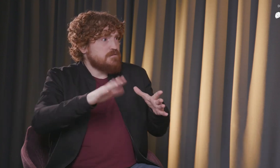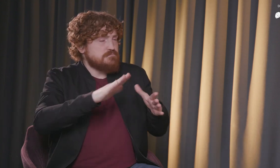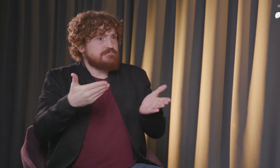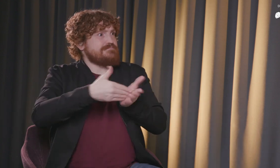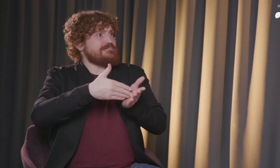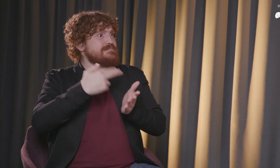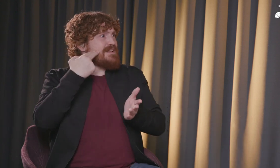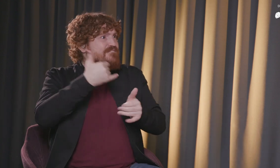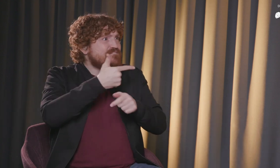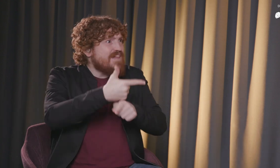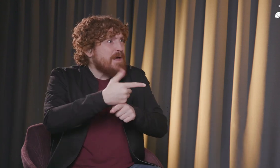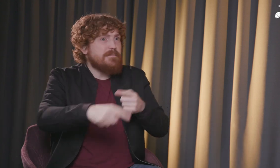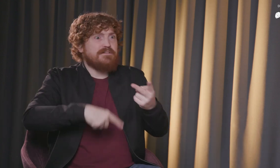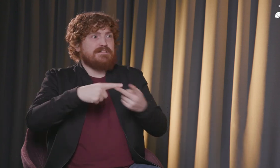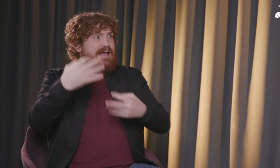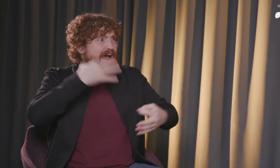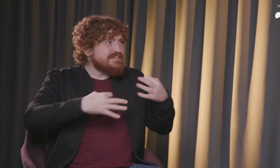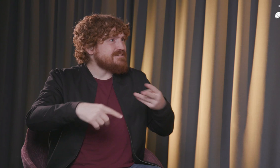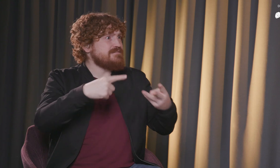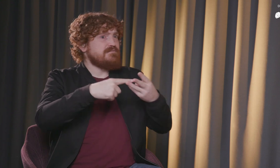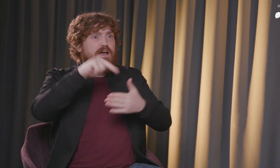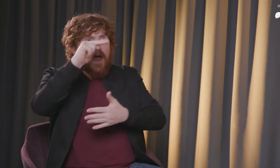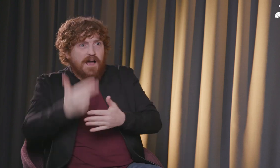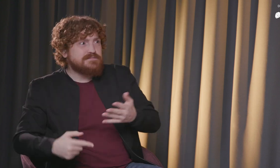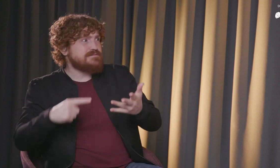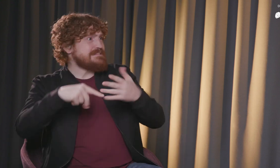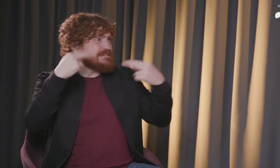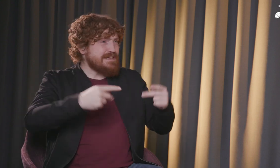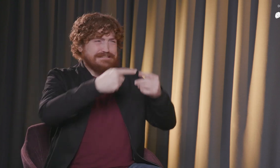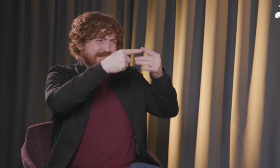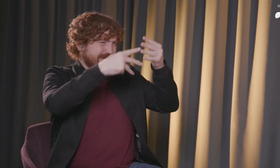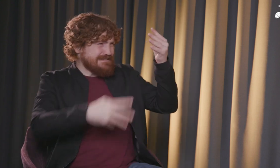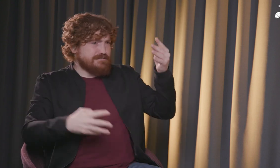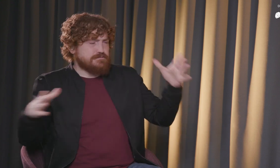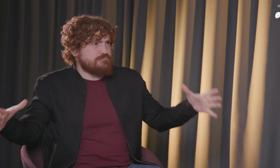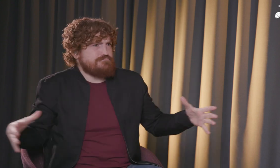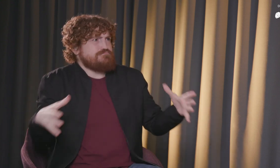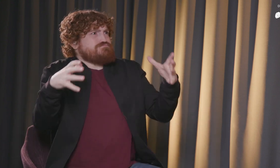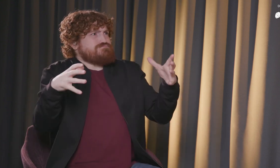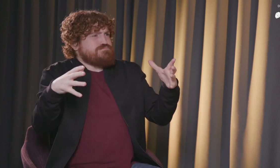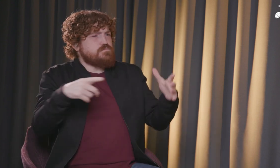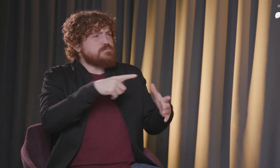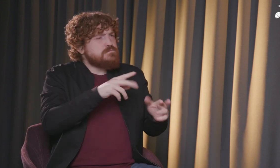but in showcasing deaf filmmakers, actors, artists, dancers, and so much more. Just through bringing everyone together.